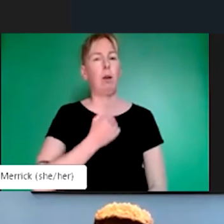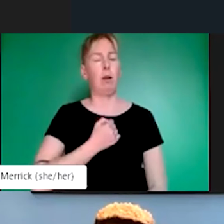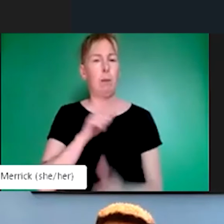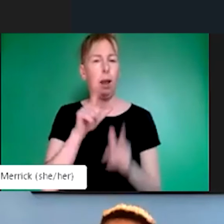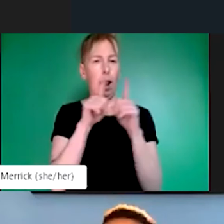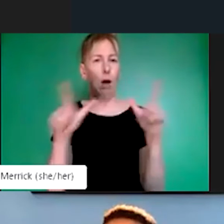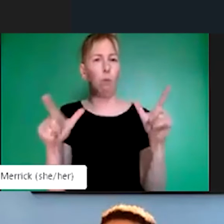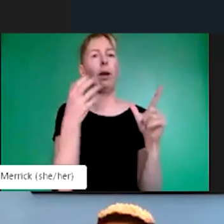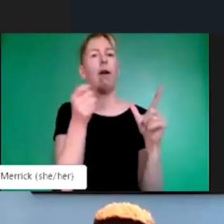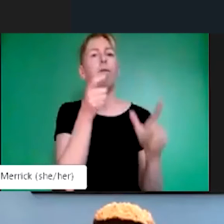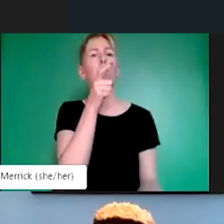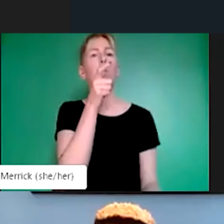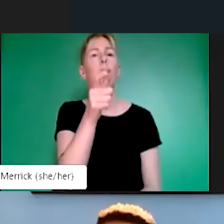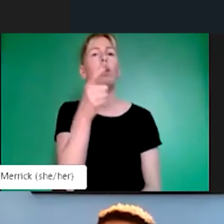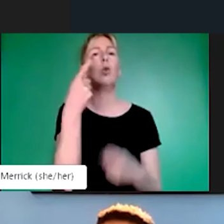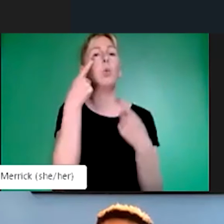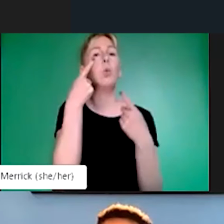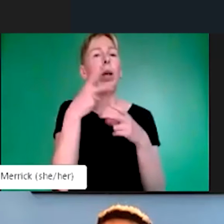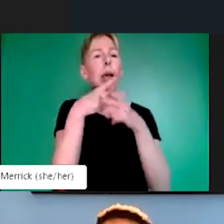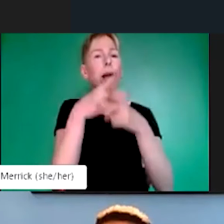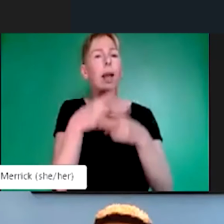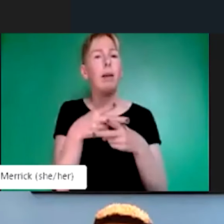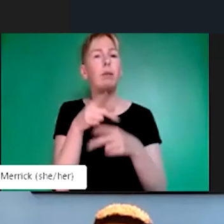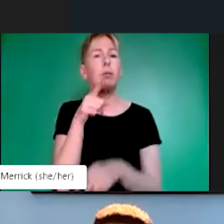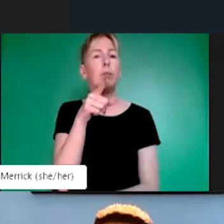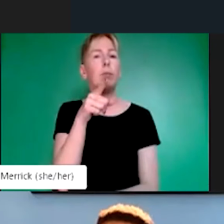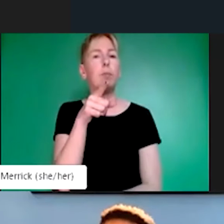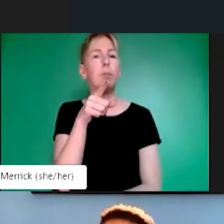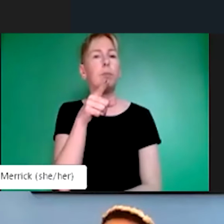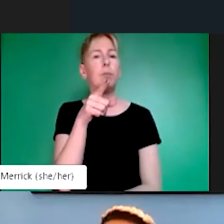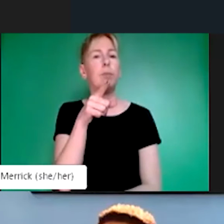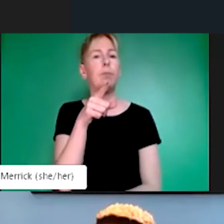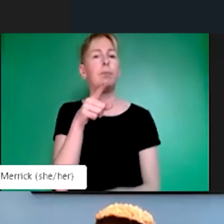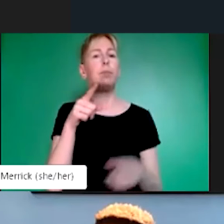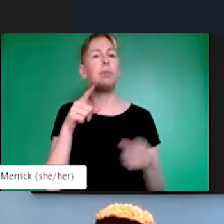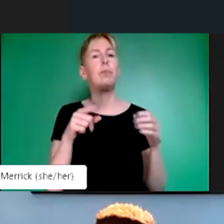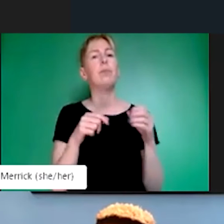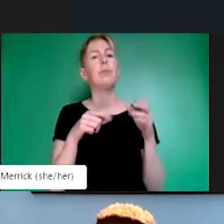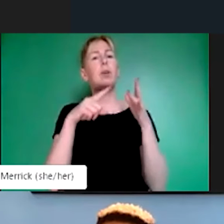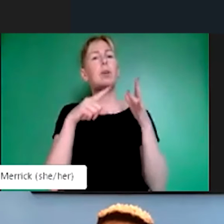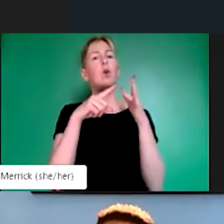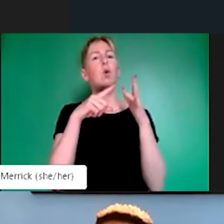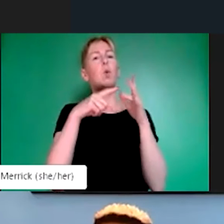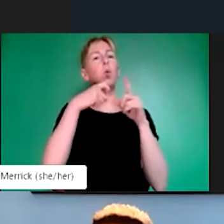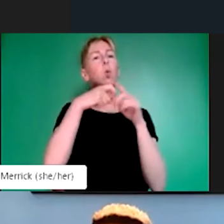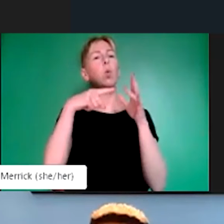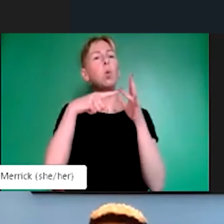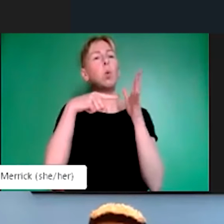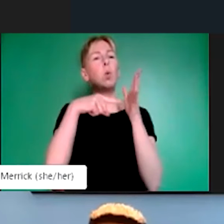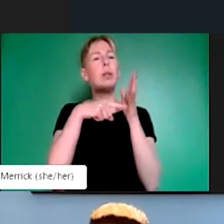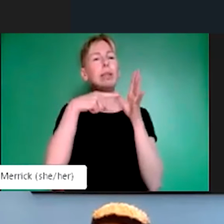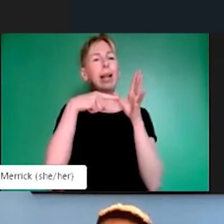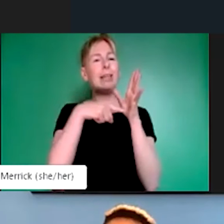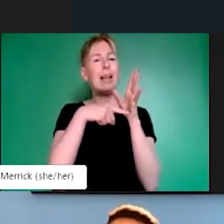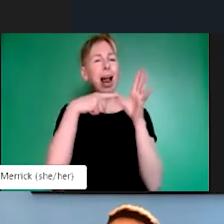that means to care which is “ukukhathala”, which is in the word in itself, it already